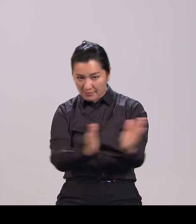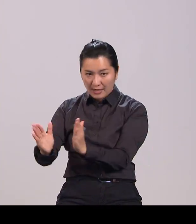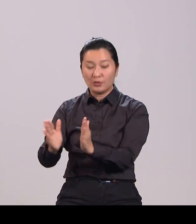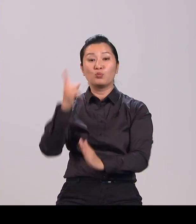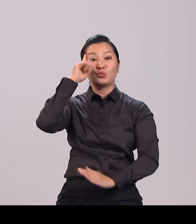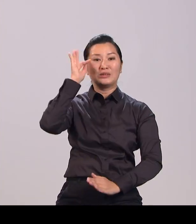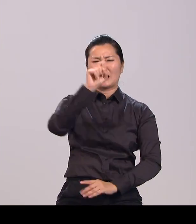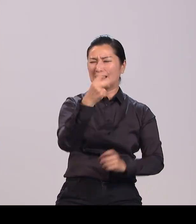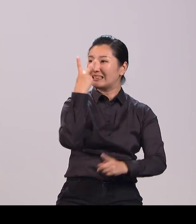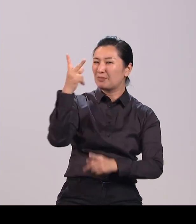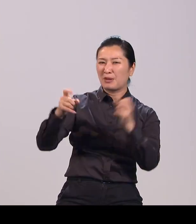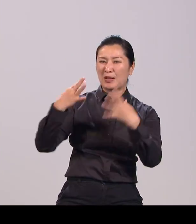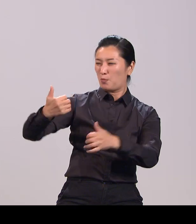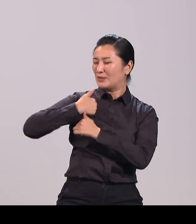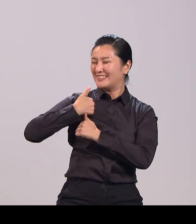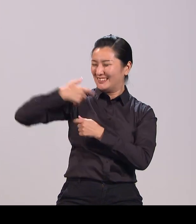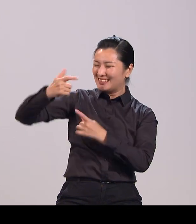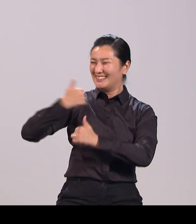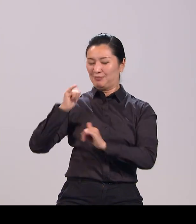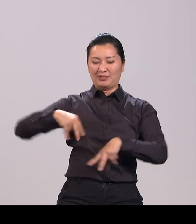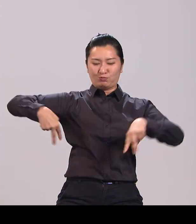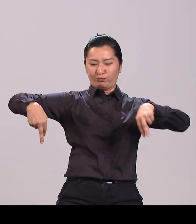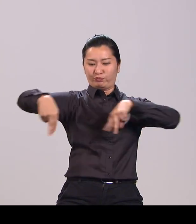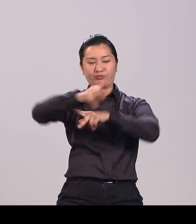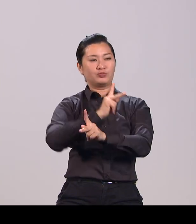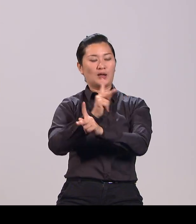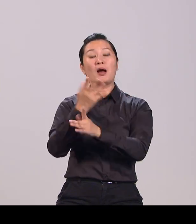maybe we are just taking precautions or doing a show of force as deterrence,